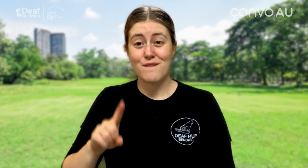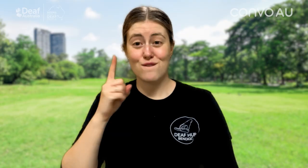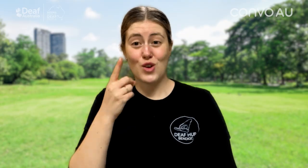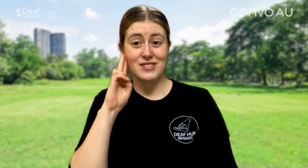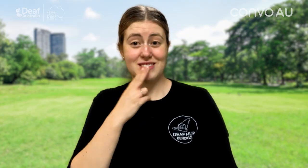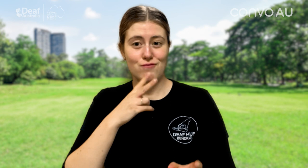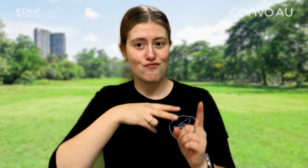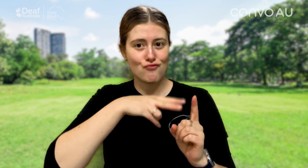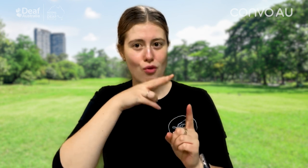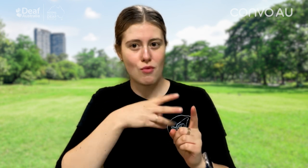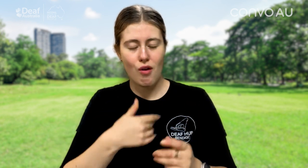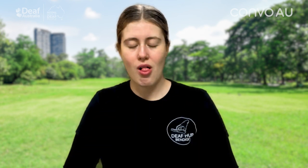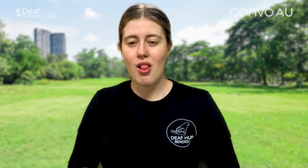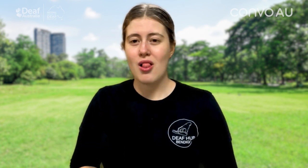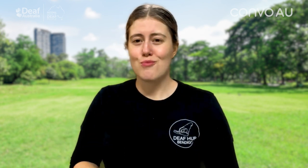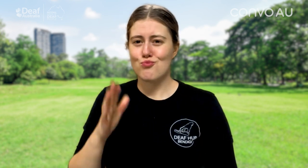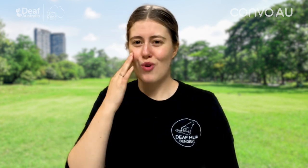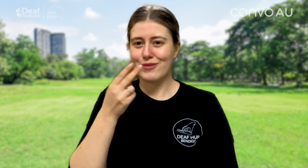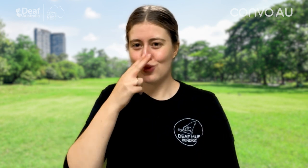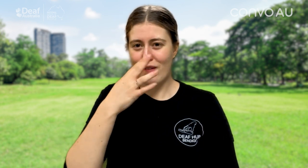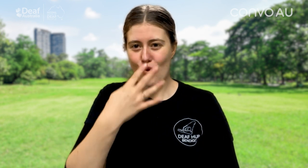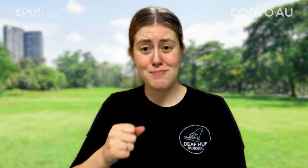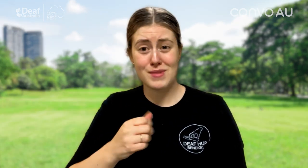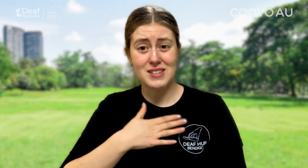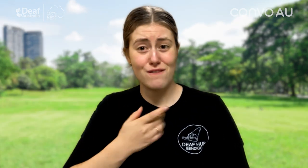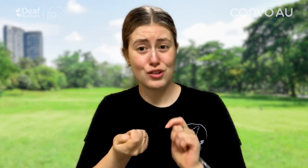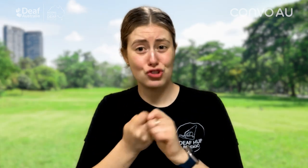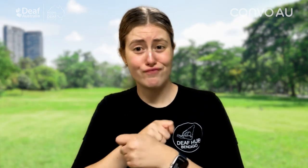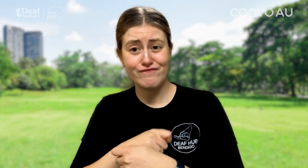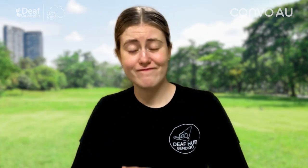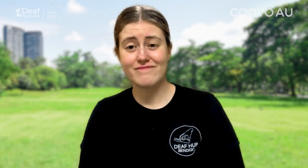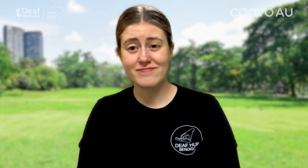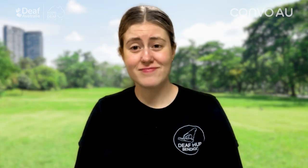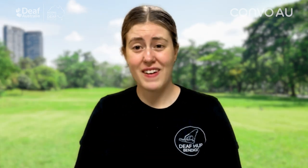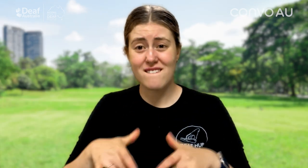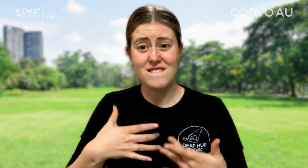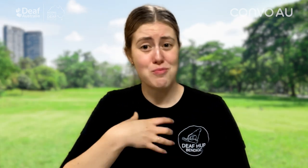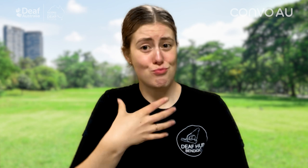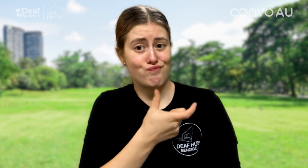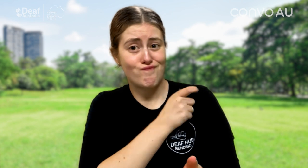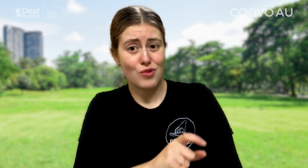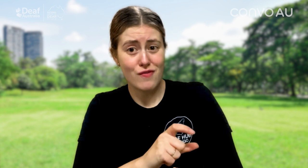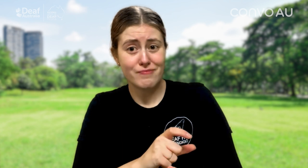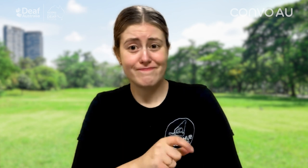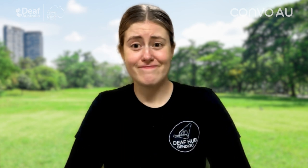I first had a Deaf role model when I was 24. It really changed me. It helped me to be more confident.